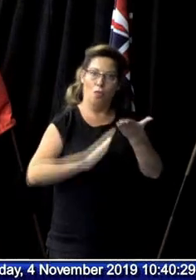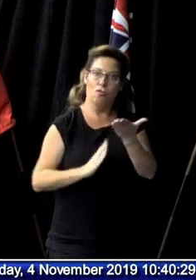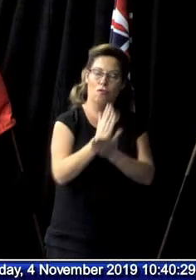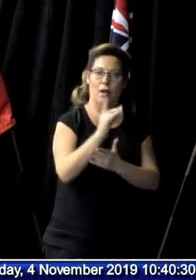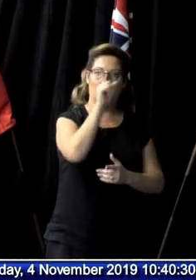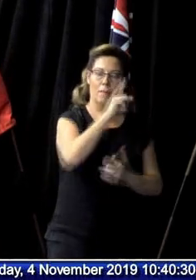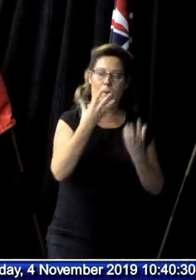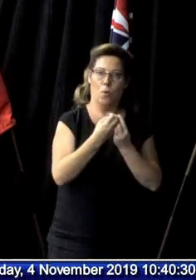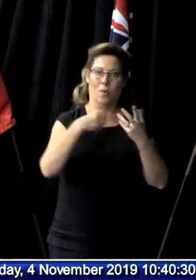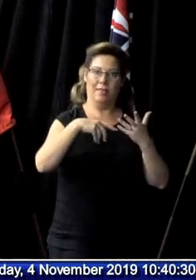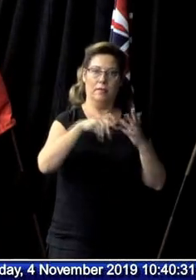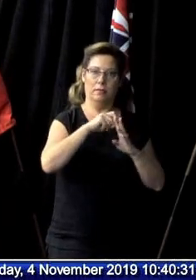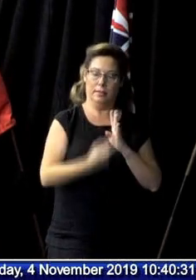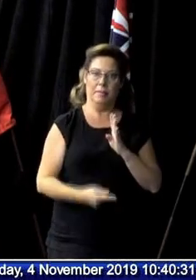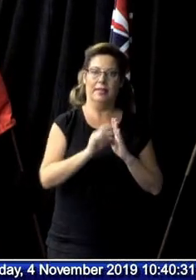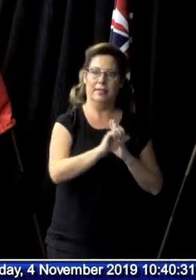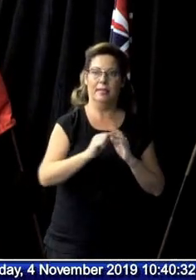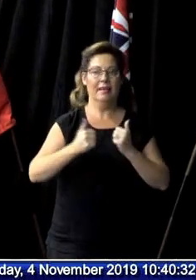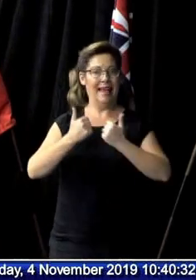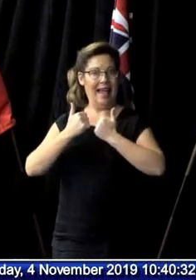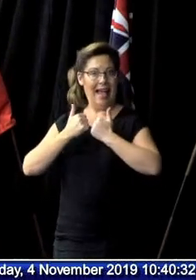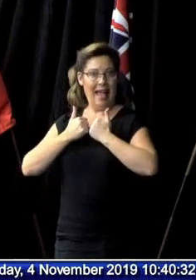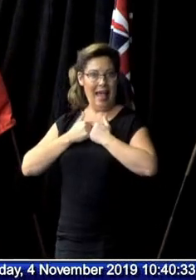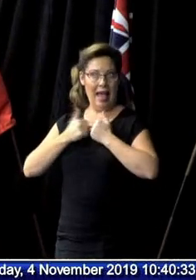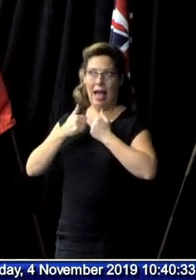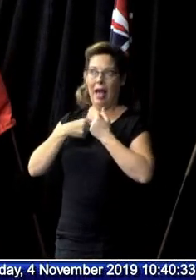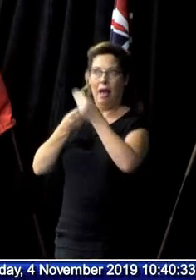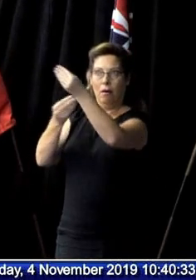The Terms of Reference, our Terms of Reference, recognise that Australia